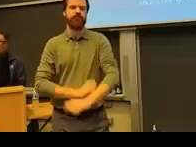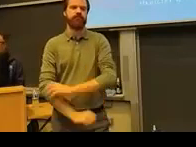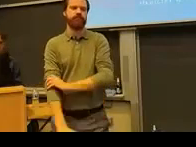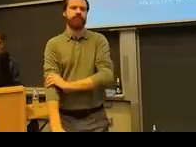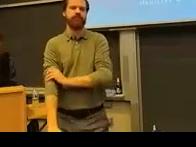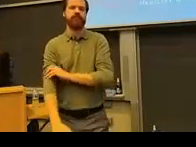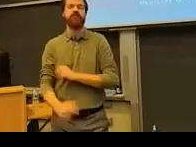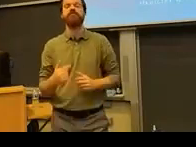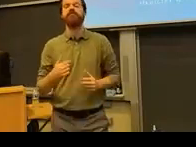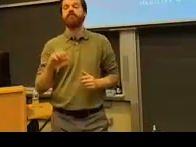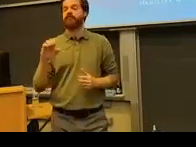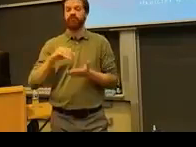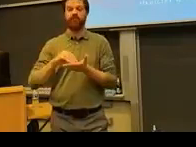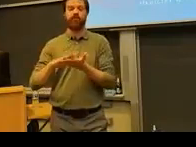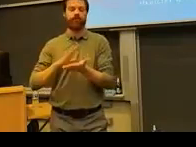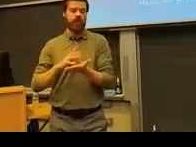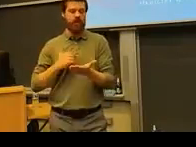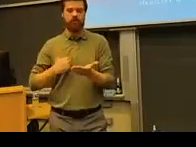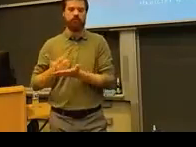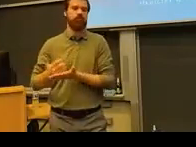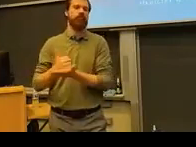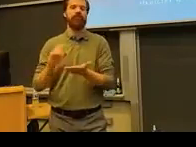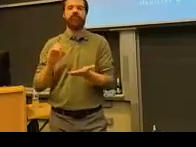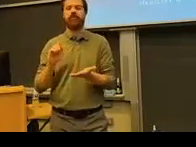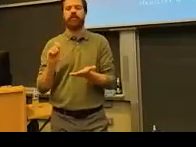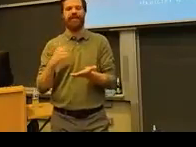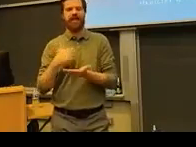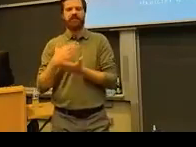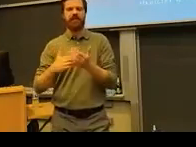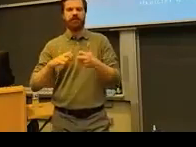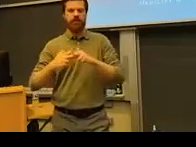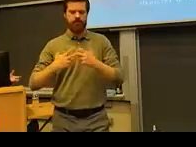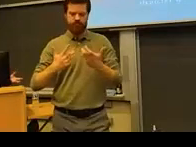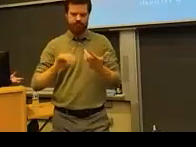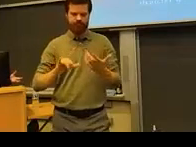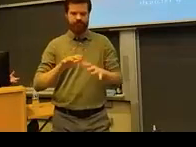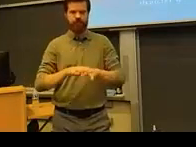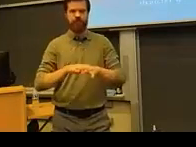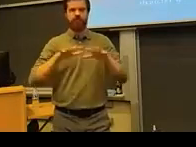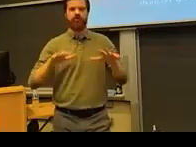out of the electronic health record we often have some difficulty differentiating between